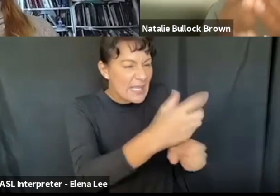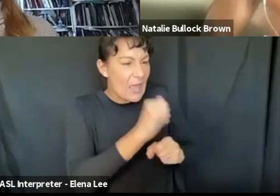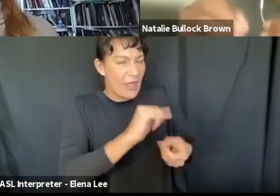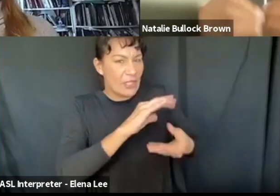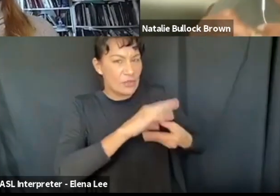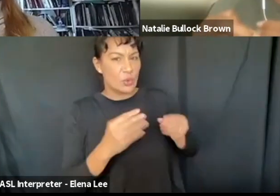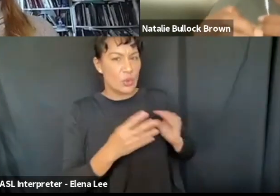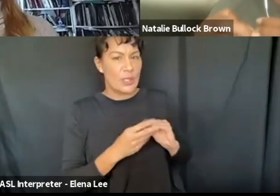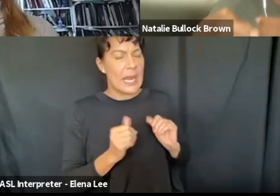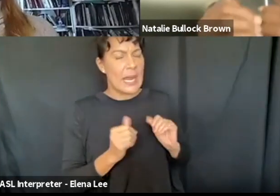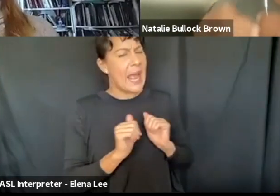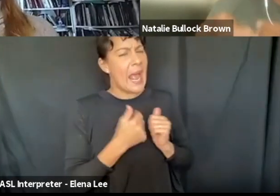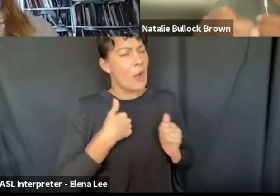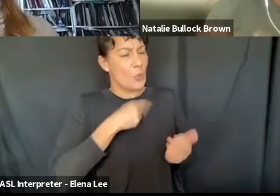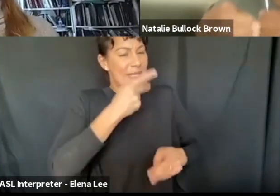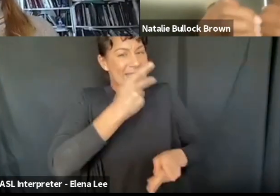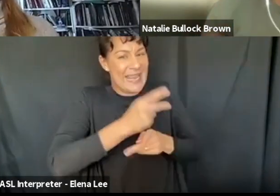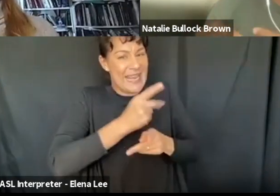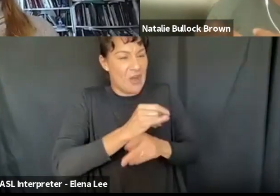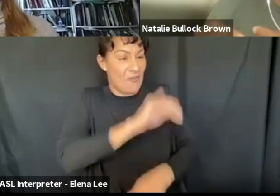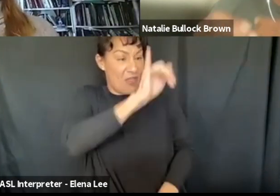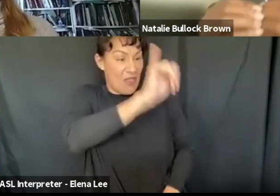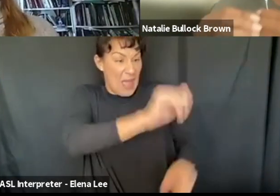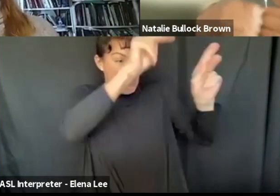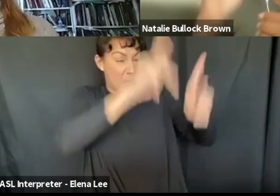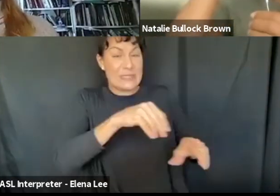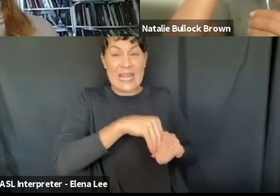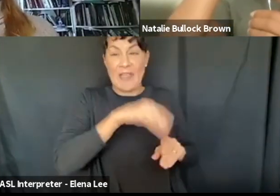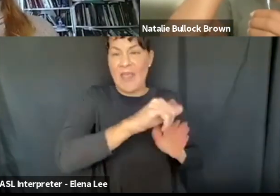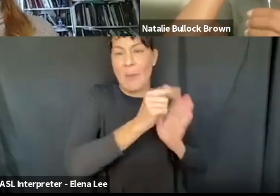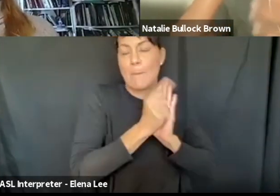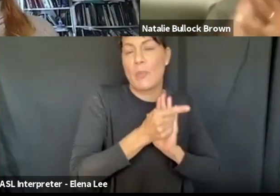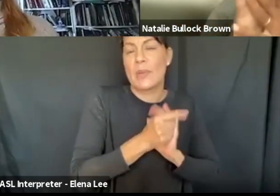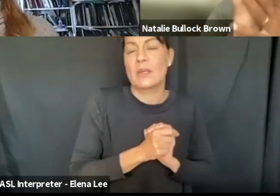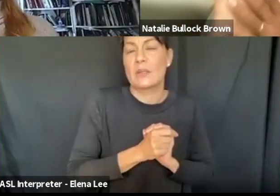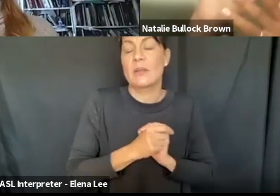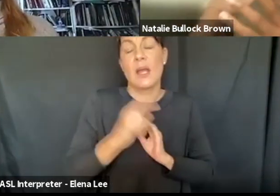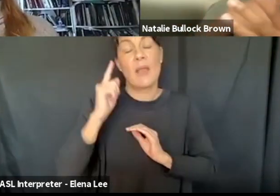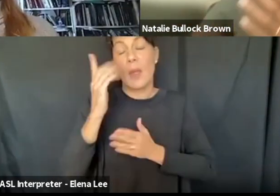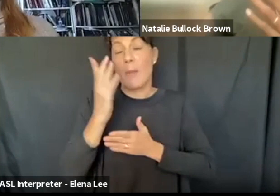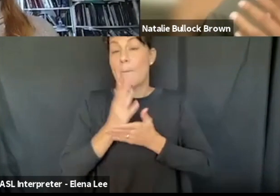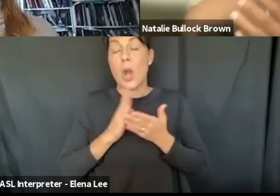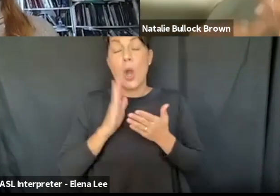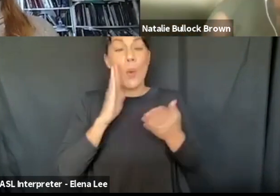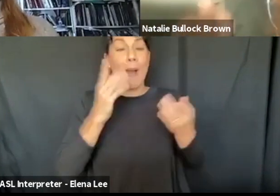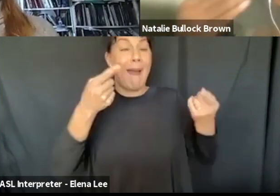how do we take care of them in the moment? And I think part of what happens is we are...